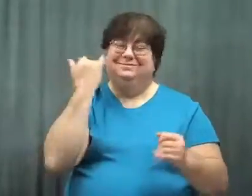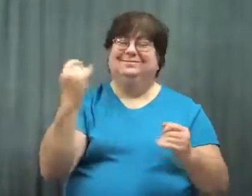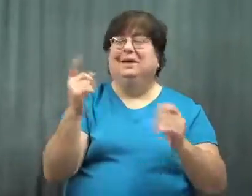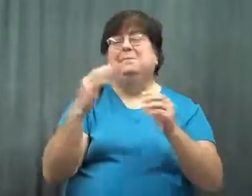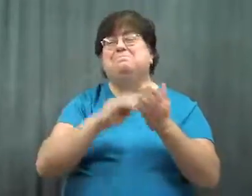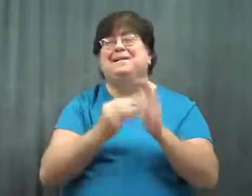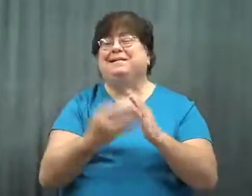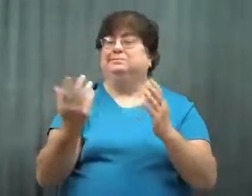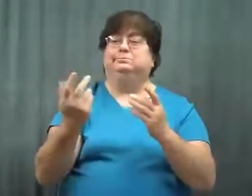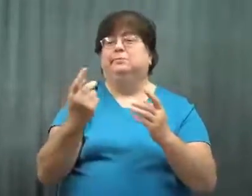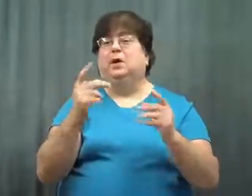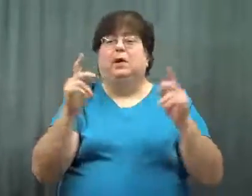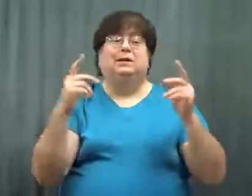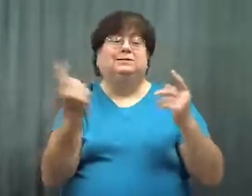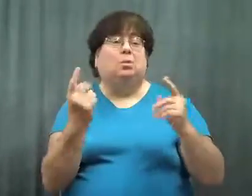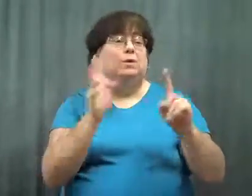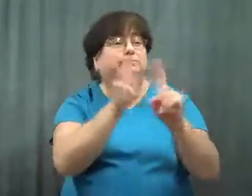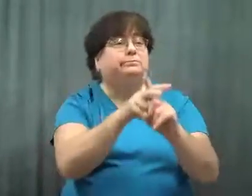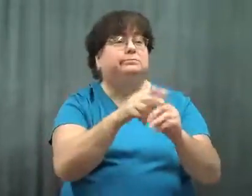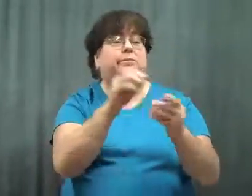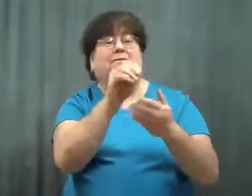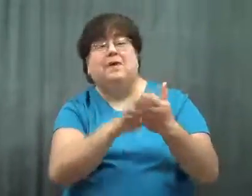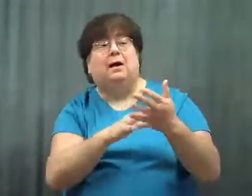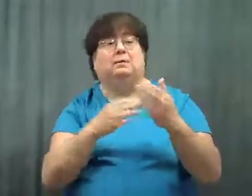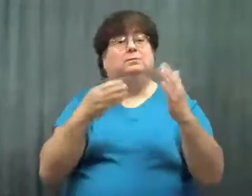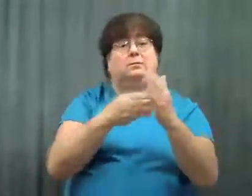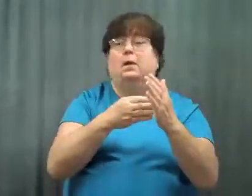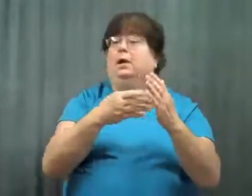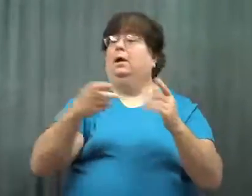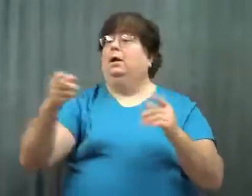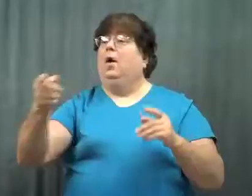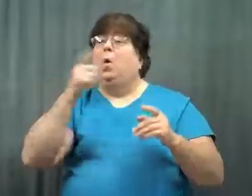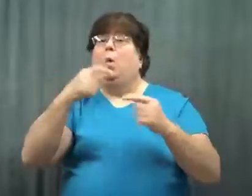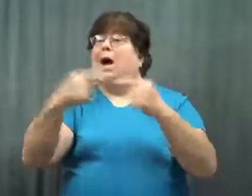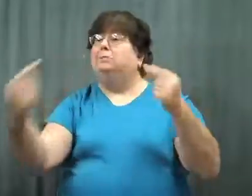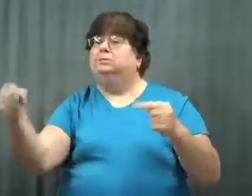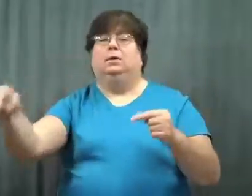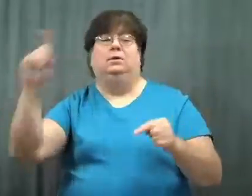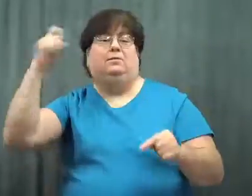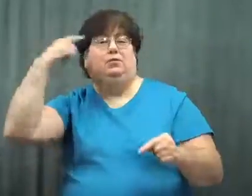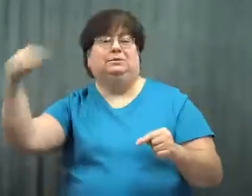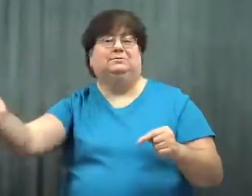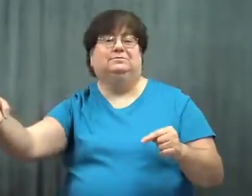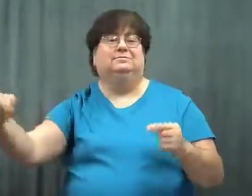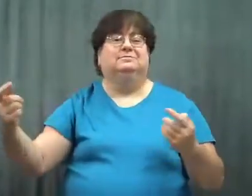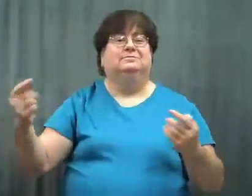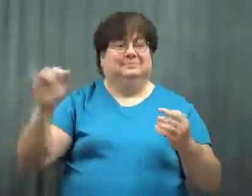The government is the opposing side in these cases filed before the Supreme Court.